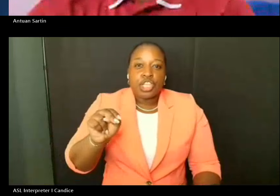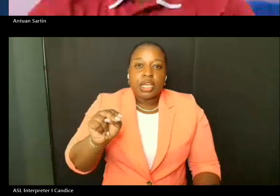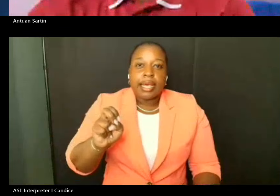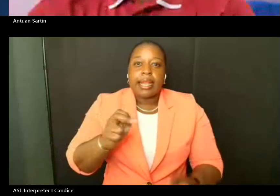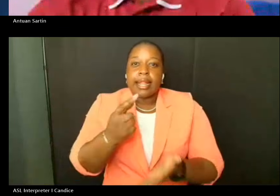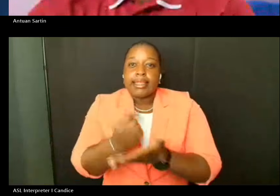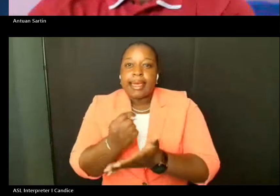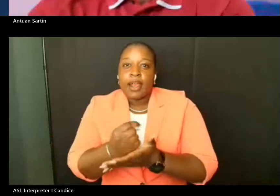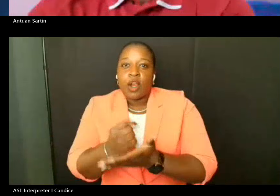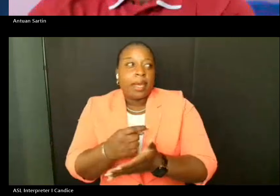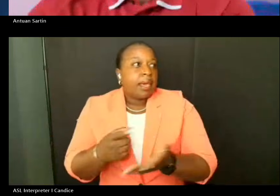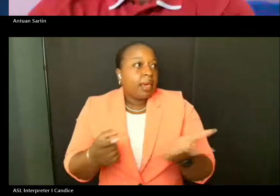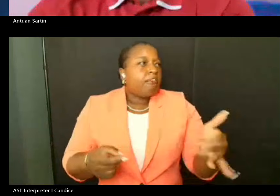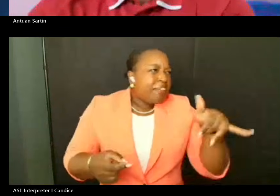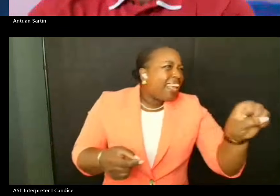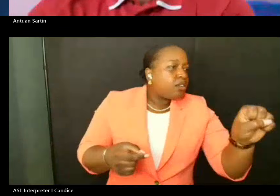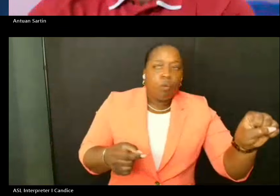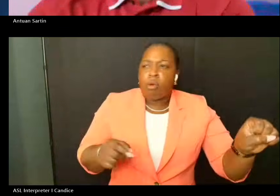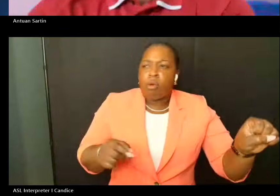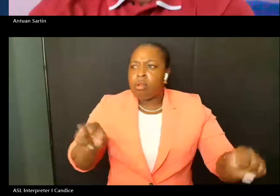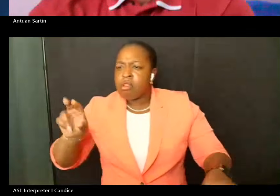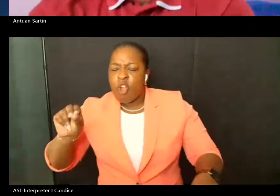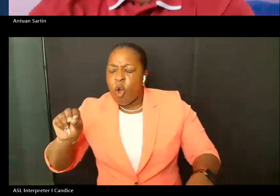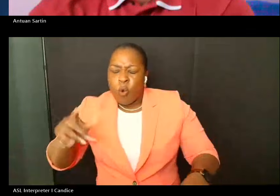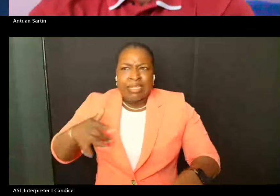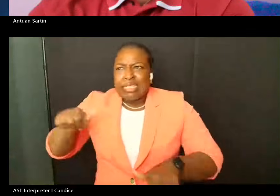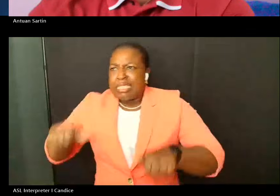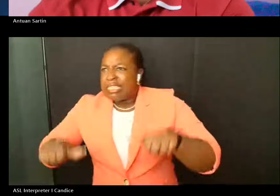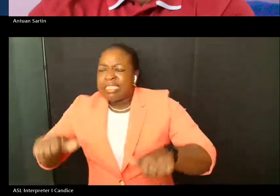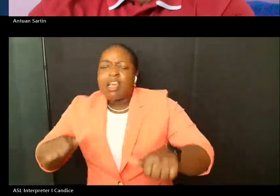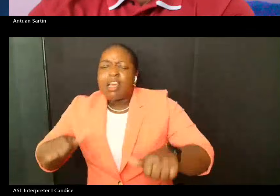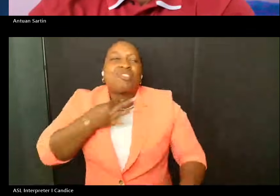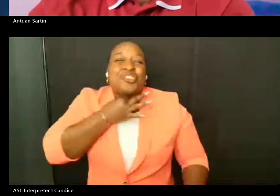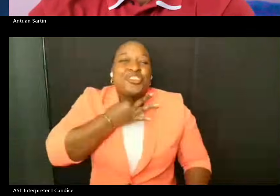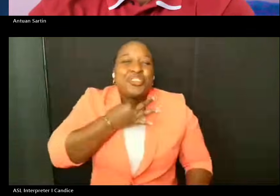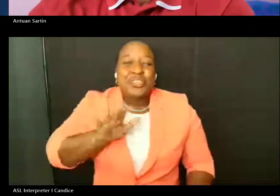reservations at this point? I'm just interested in sort of hearing a little bit more about from your